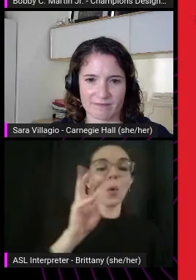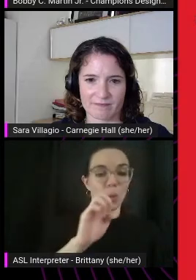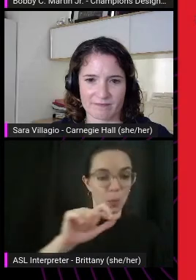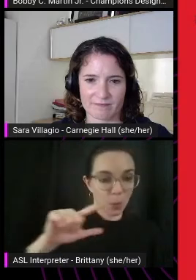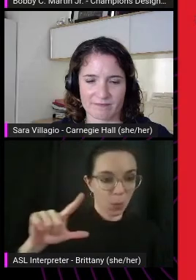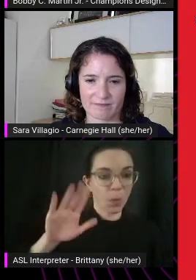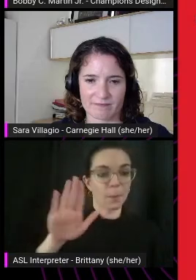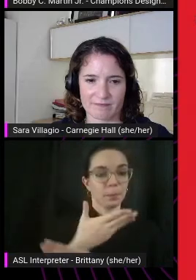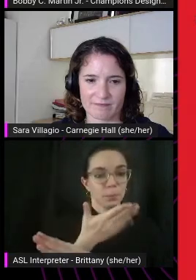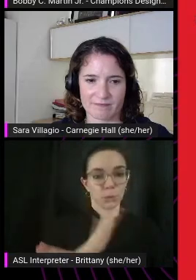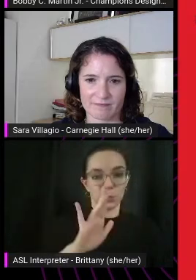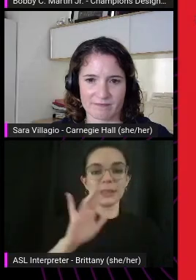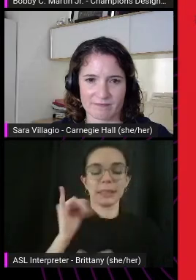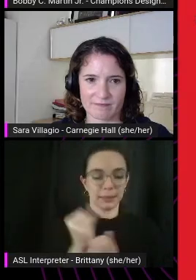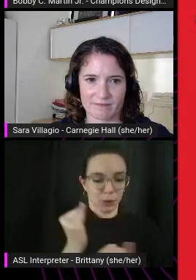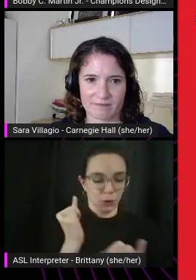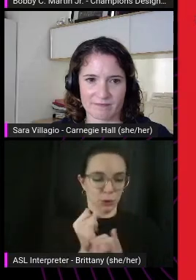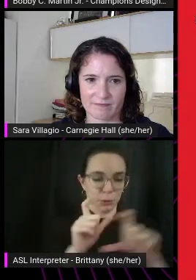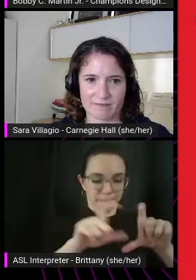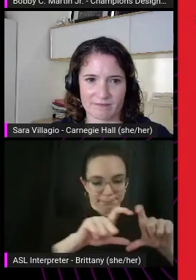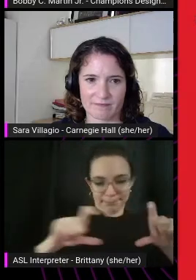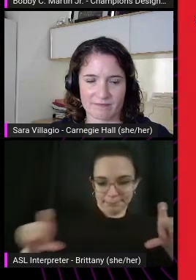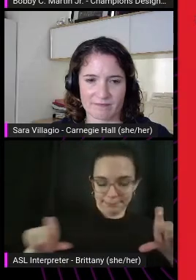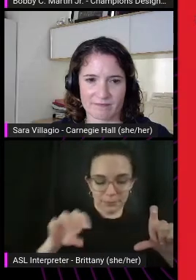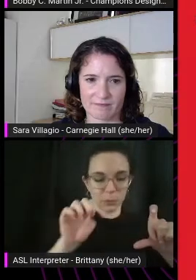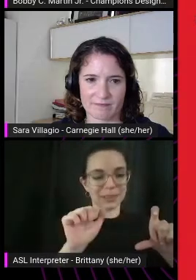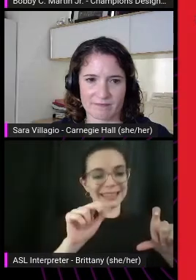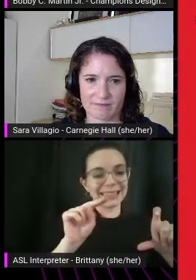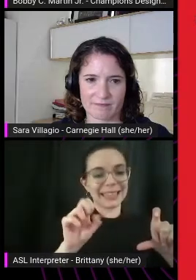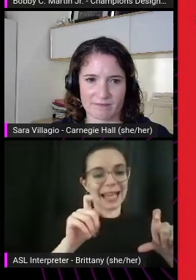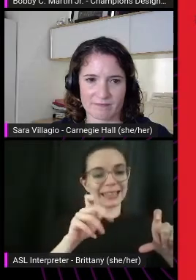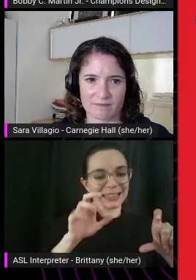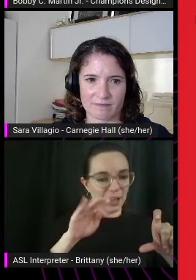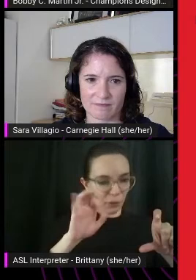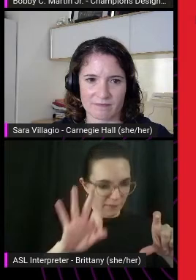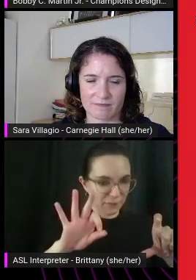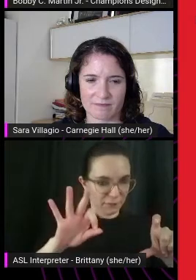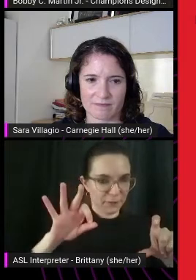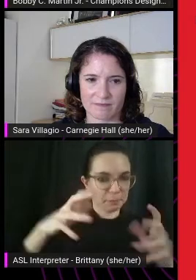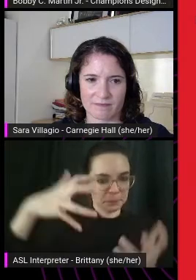Now that allowed for Carnegie Hall's Weill Music Institute to span